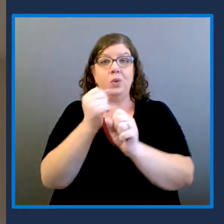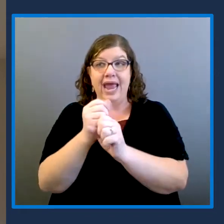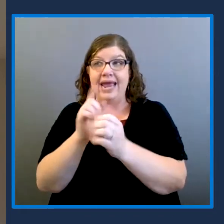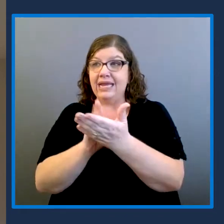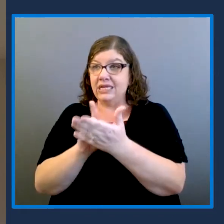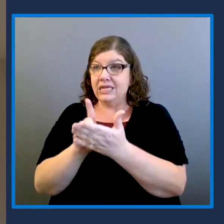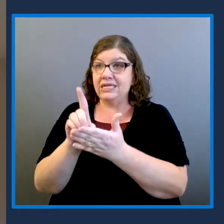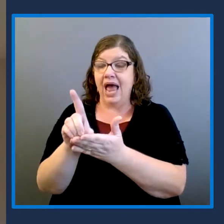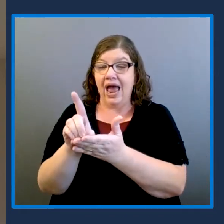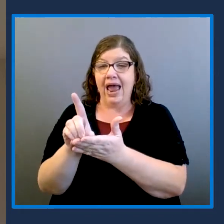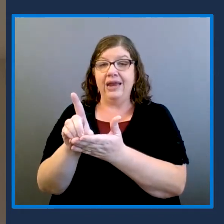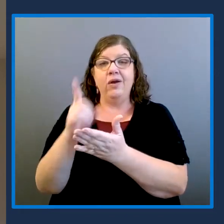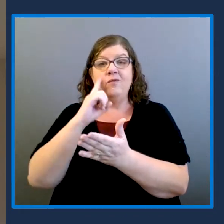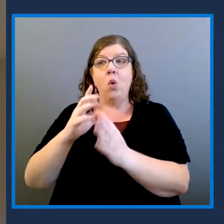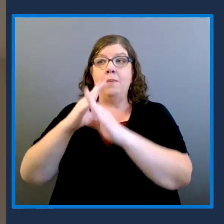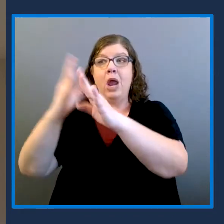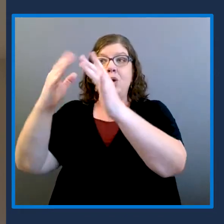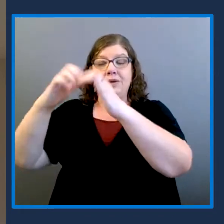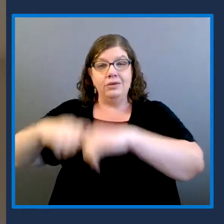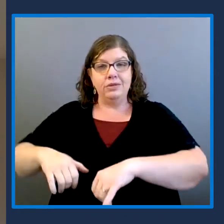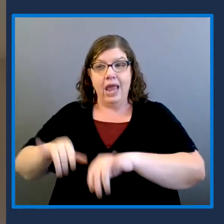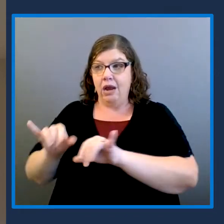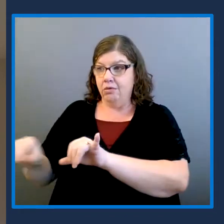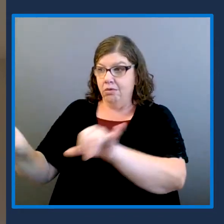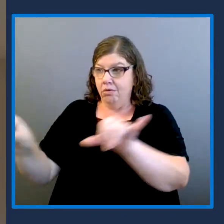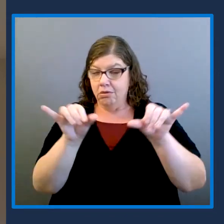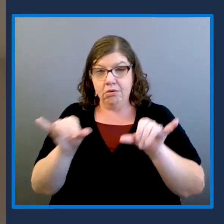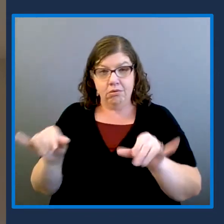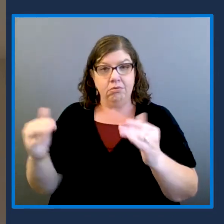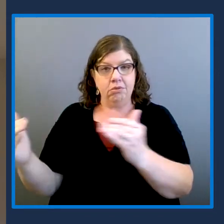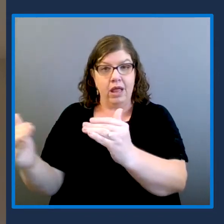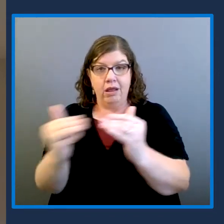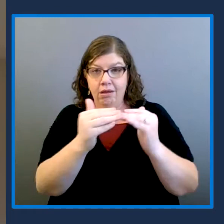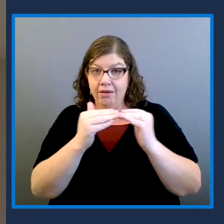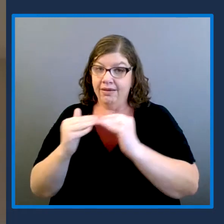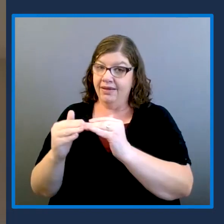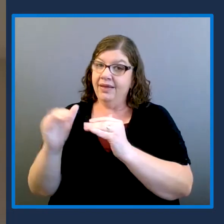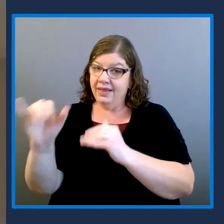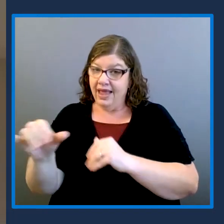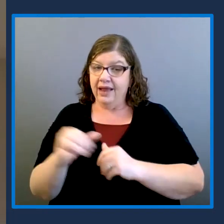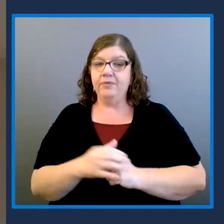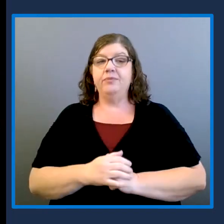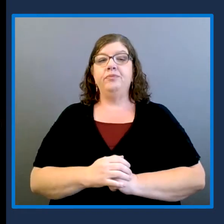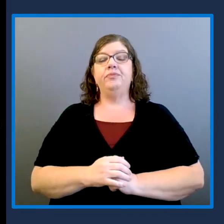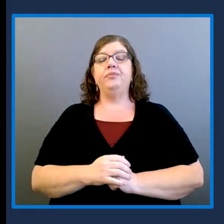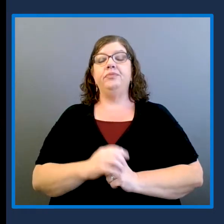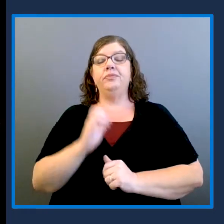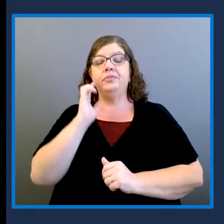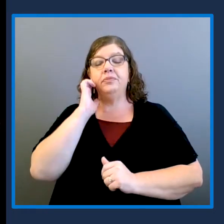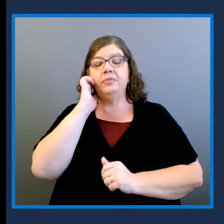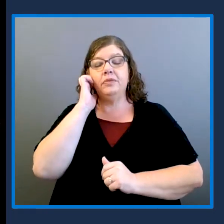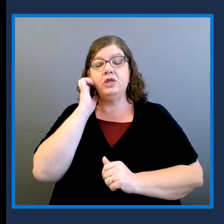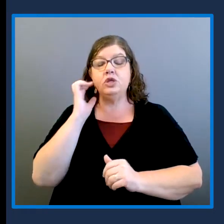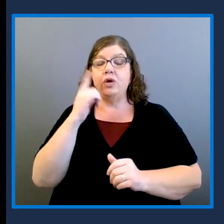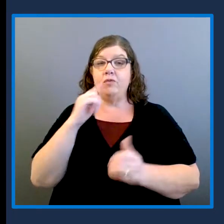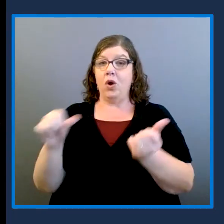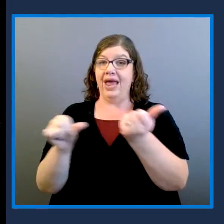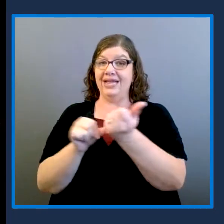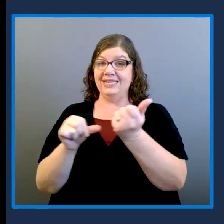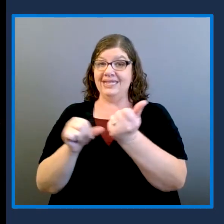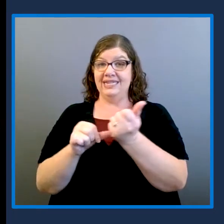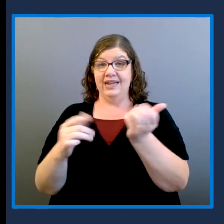create and design to remove barriers and level the playing field so when it comes to assistive